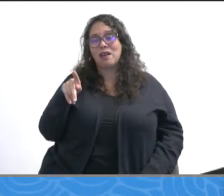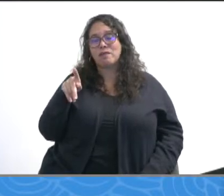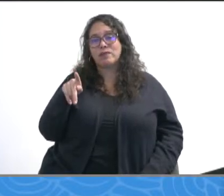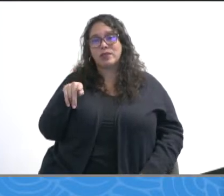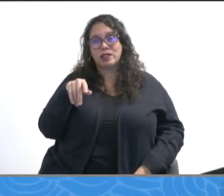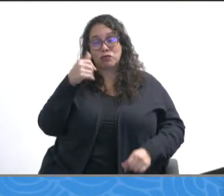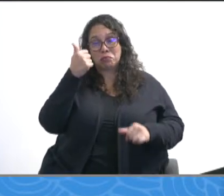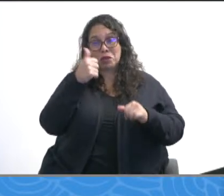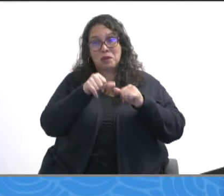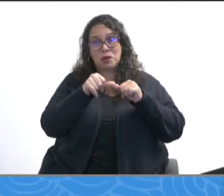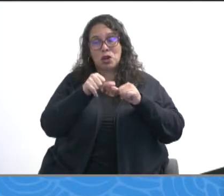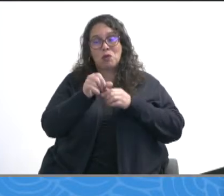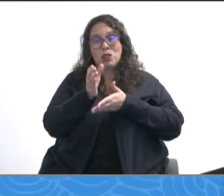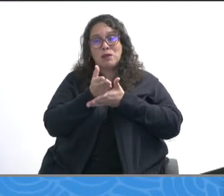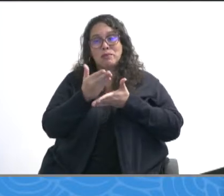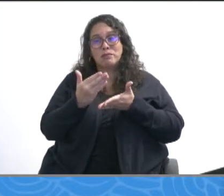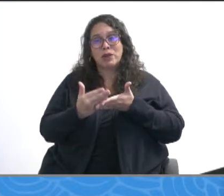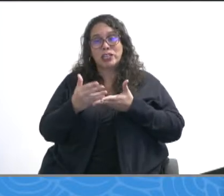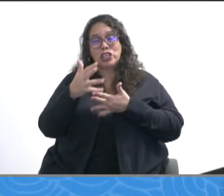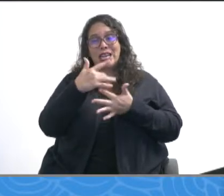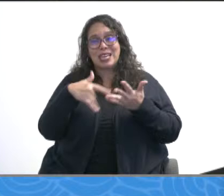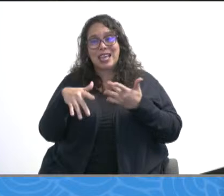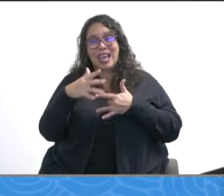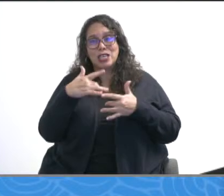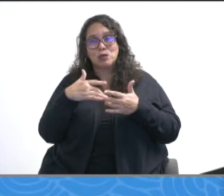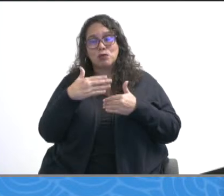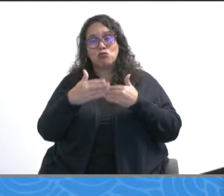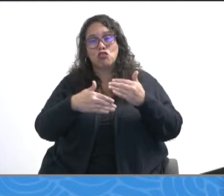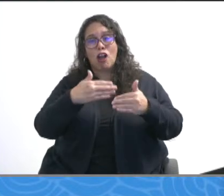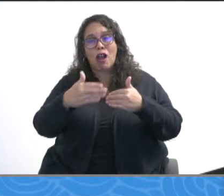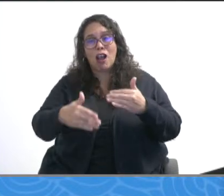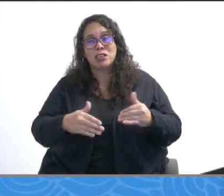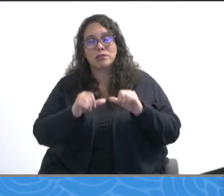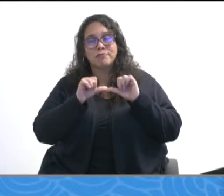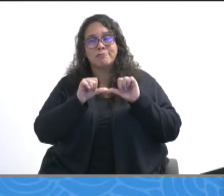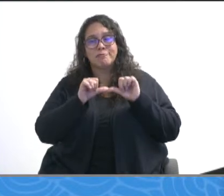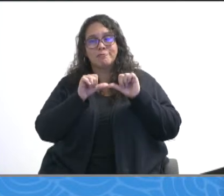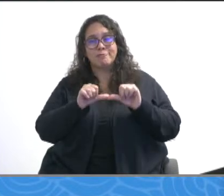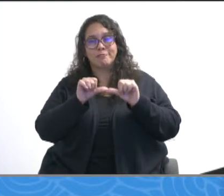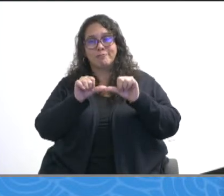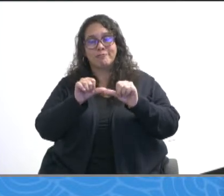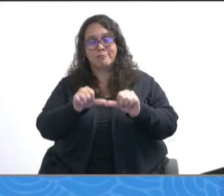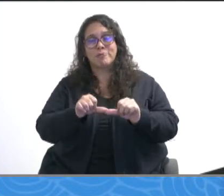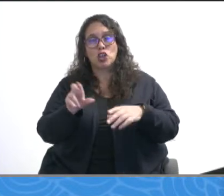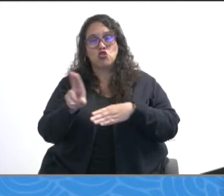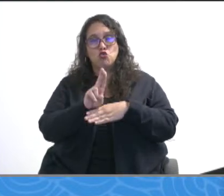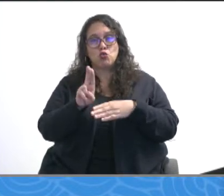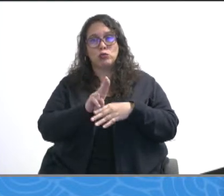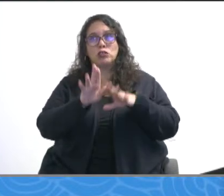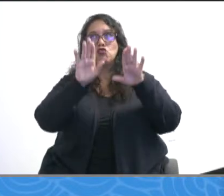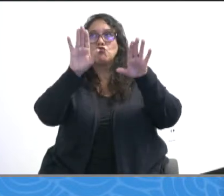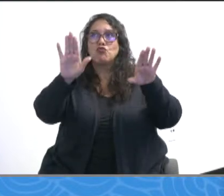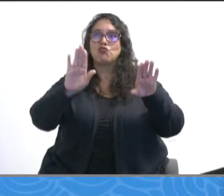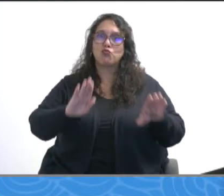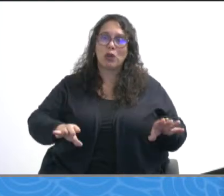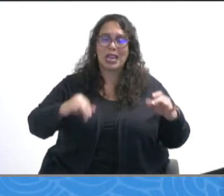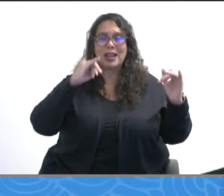Our budget engagement process has been ongoing, and we have been able to use a lot of great ideas from the community and from staff